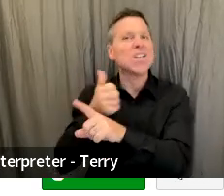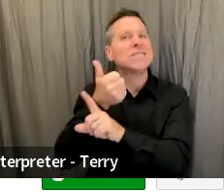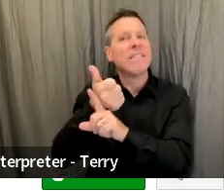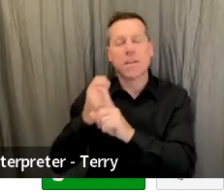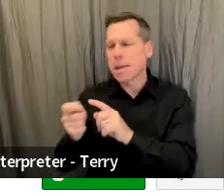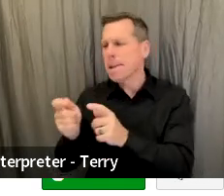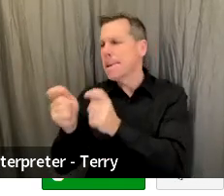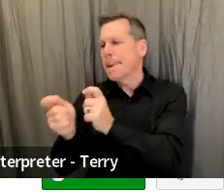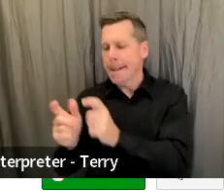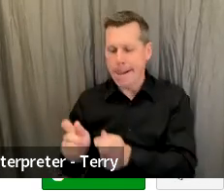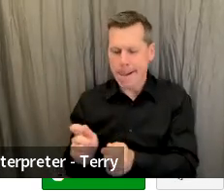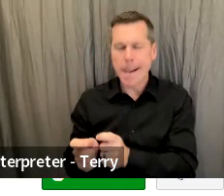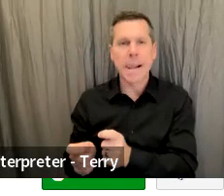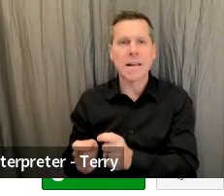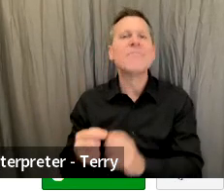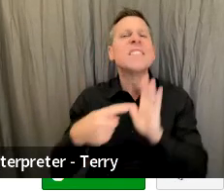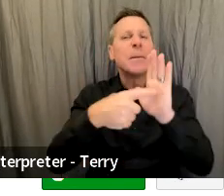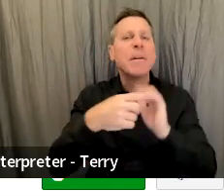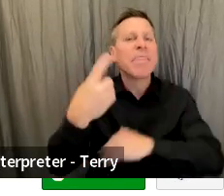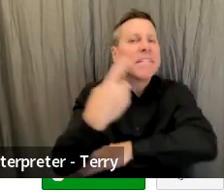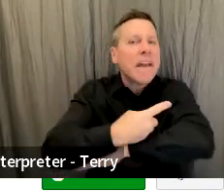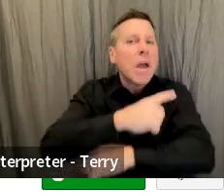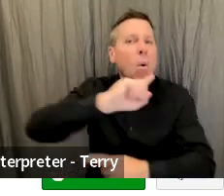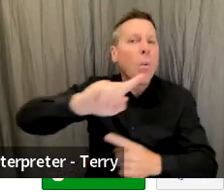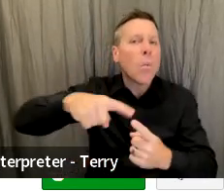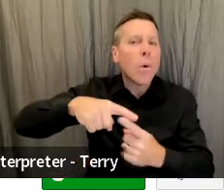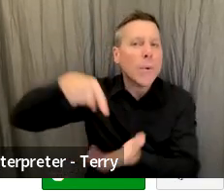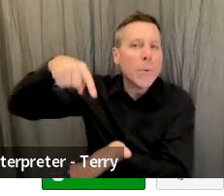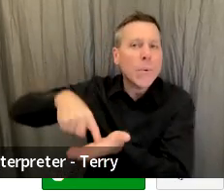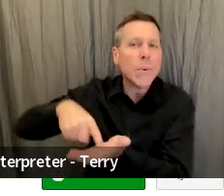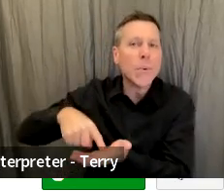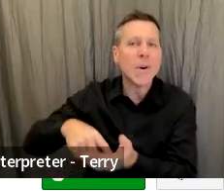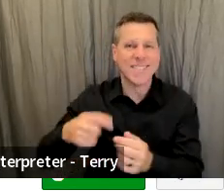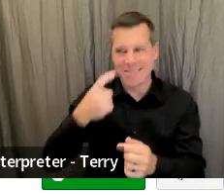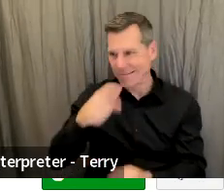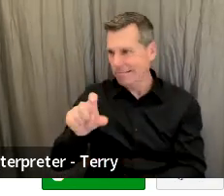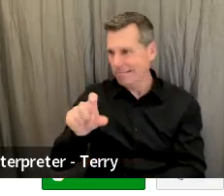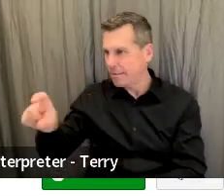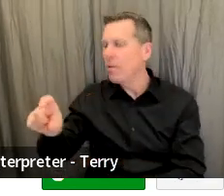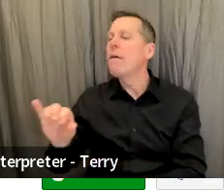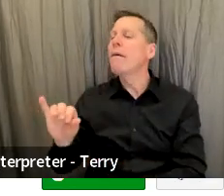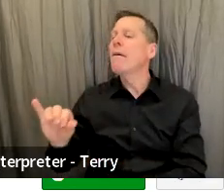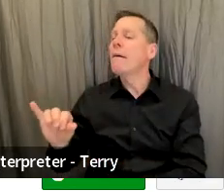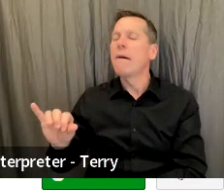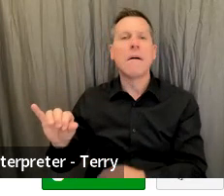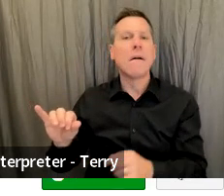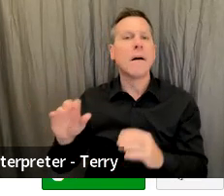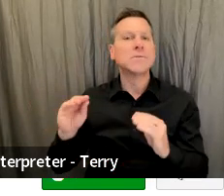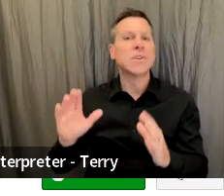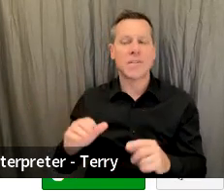that are reminding the instructor like this is stuff that you need to fill it. So an instructor who takes this course could simply scroll through